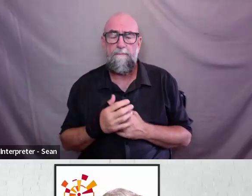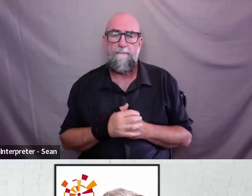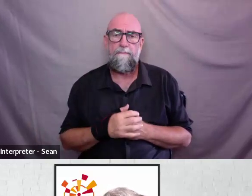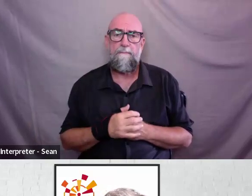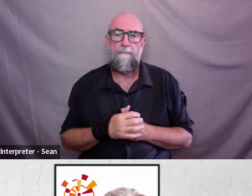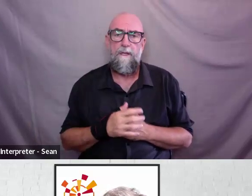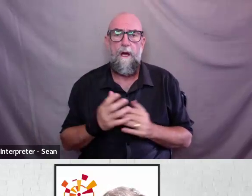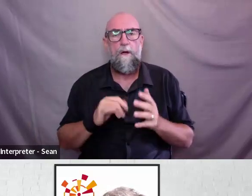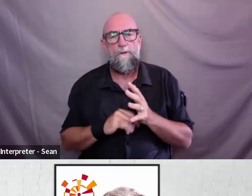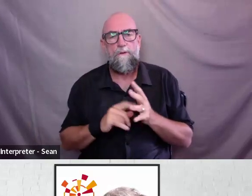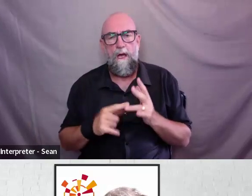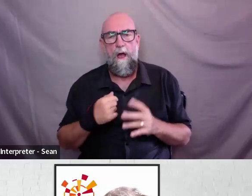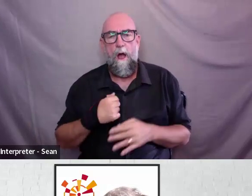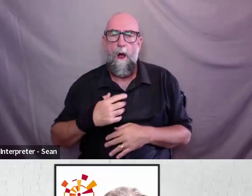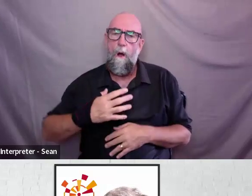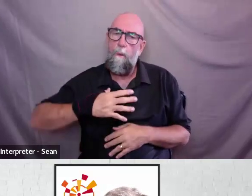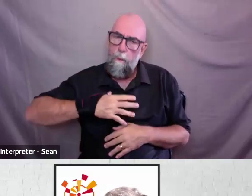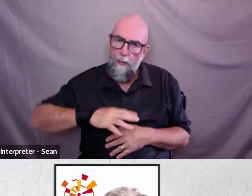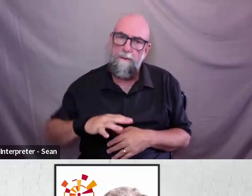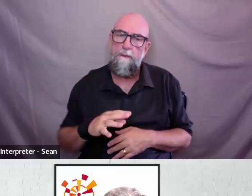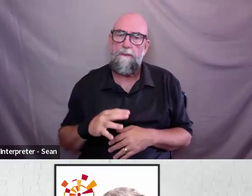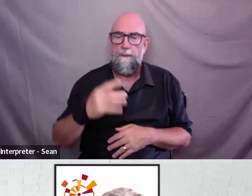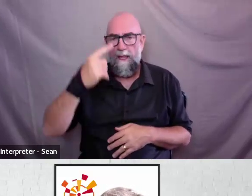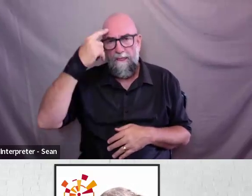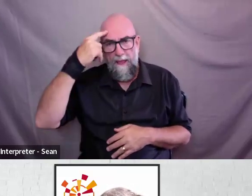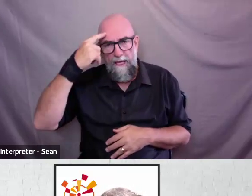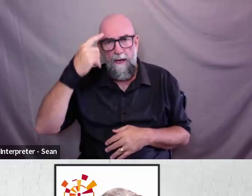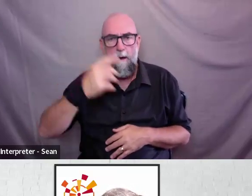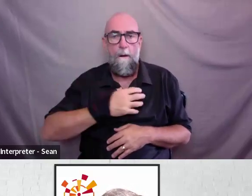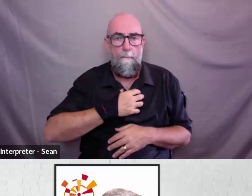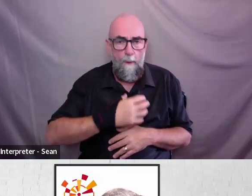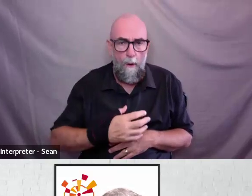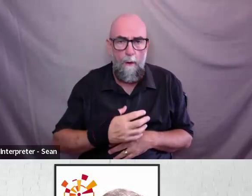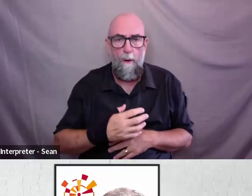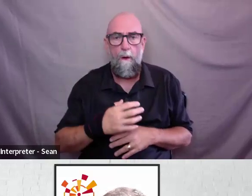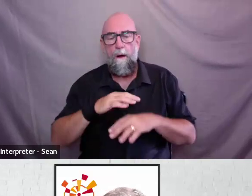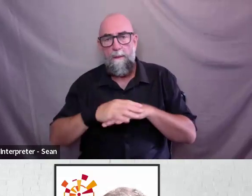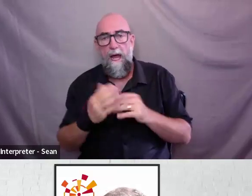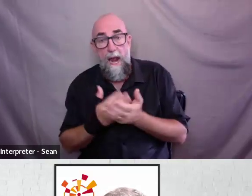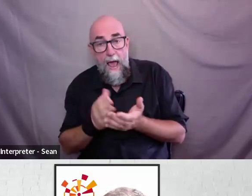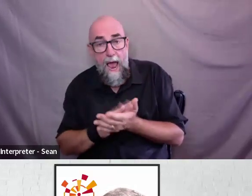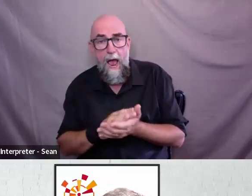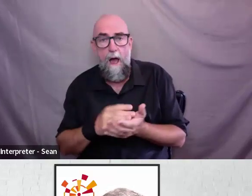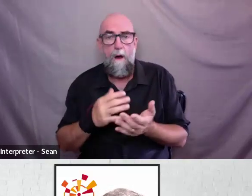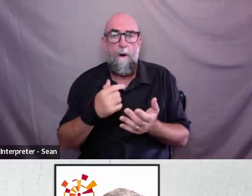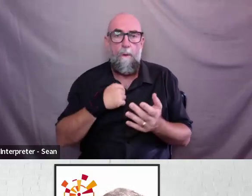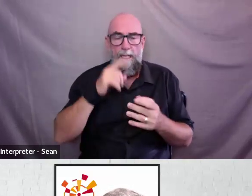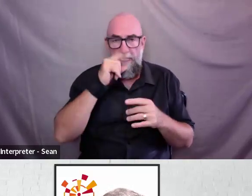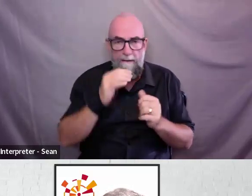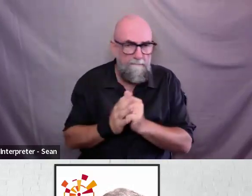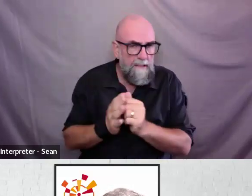look like, particularly at a governance level when I know, and I have sat in many board meetings where the bottom line is the